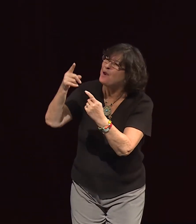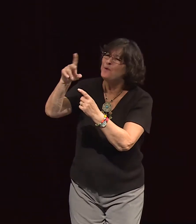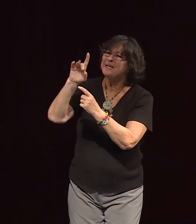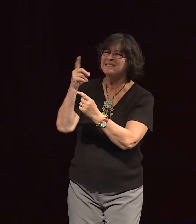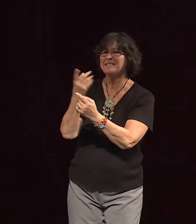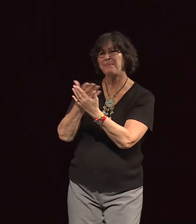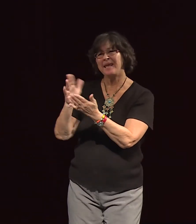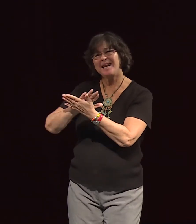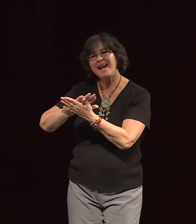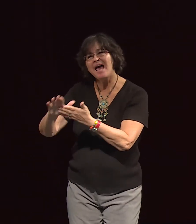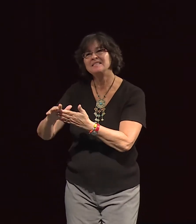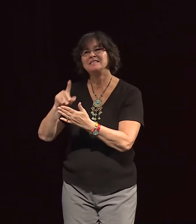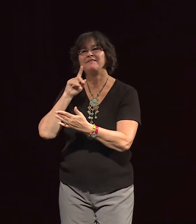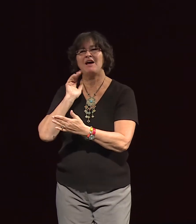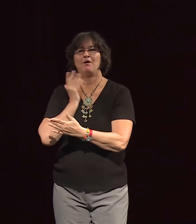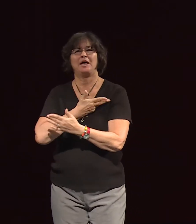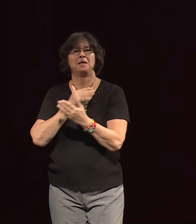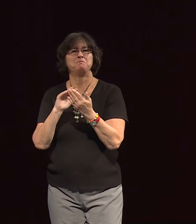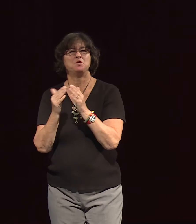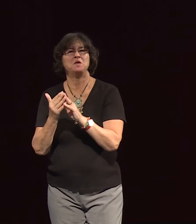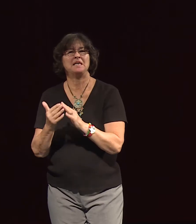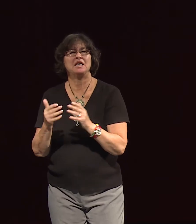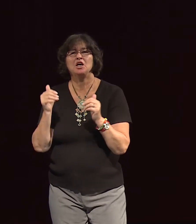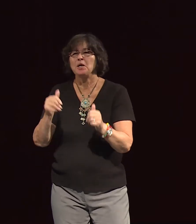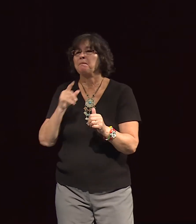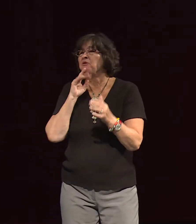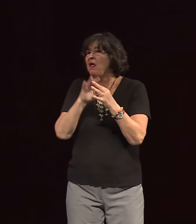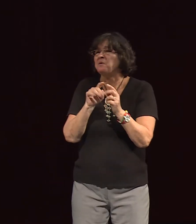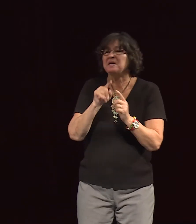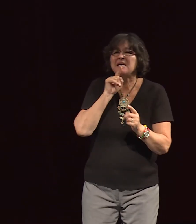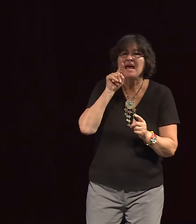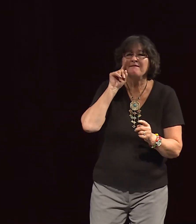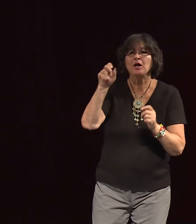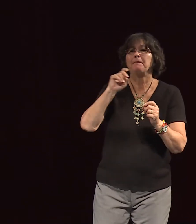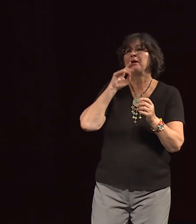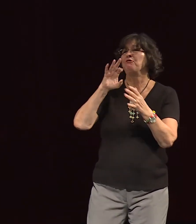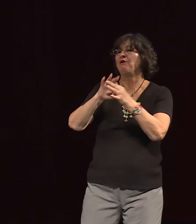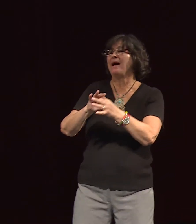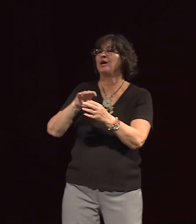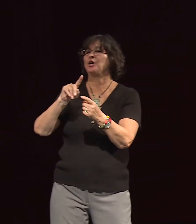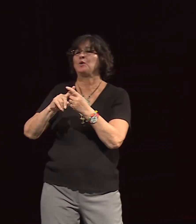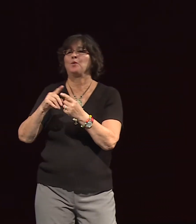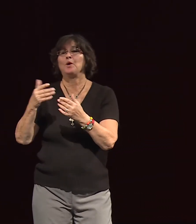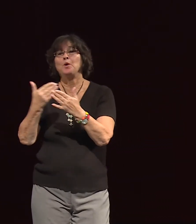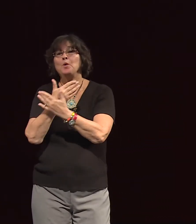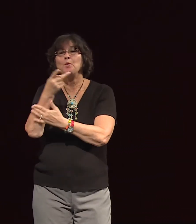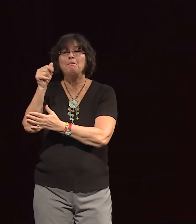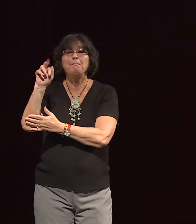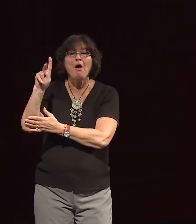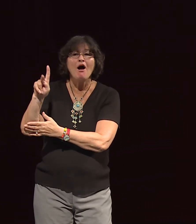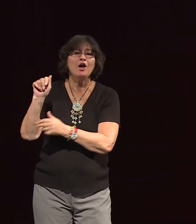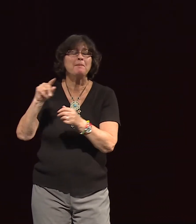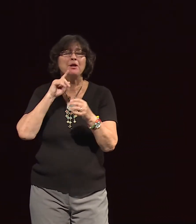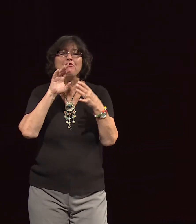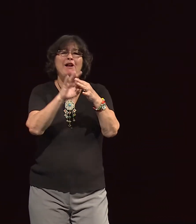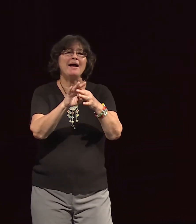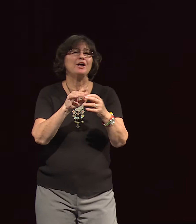"and these are the issues I'm concerned about. "I would believe these issues would benefit my community."